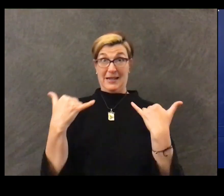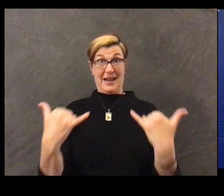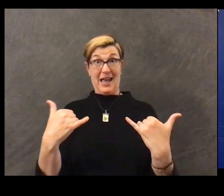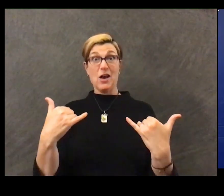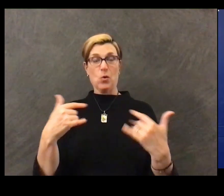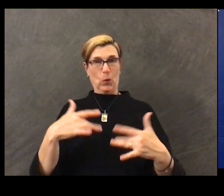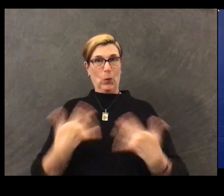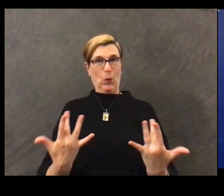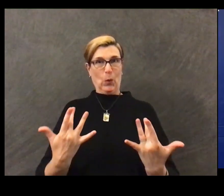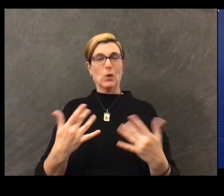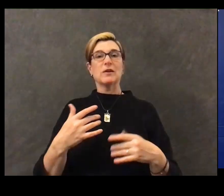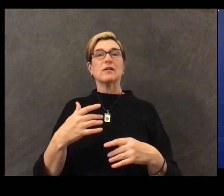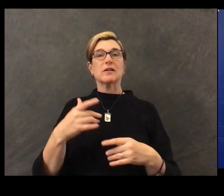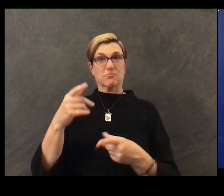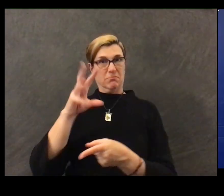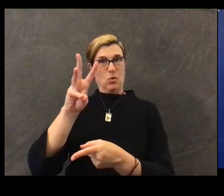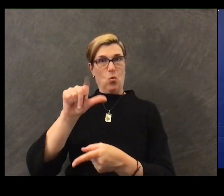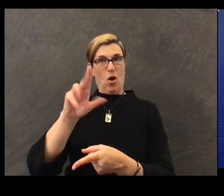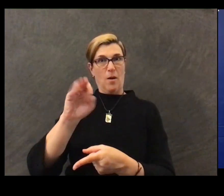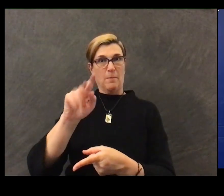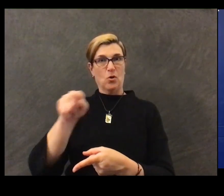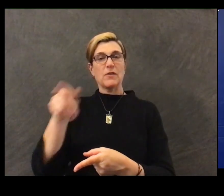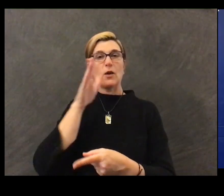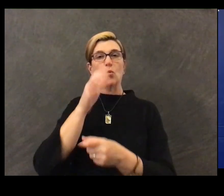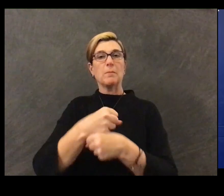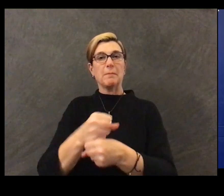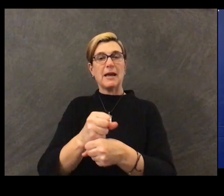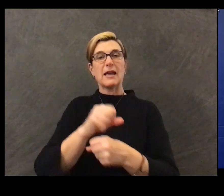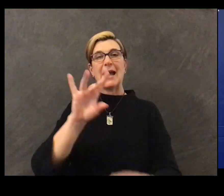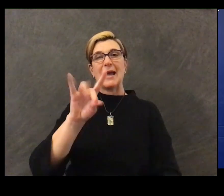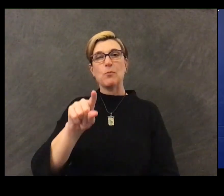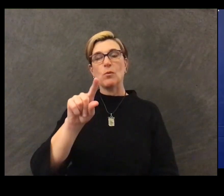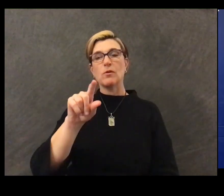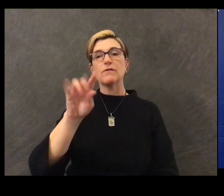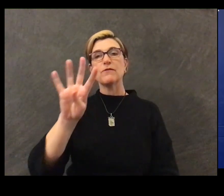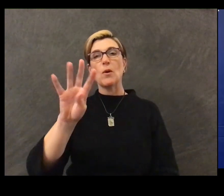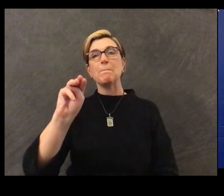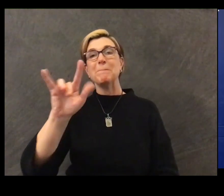taskforce at Walmart is producing 8.4 million gowns and they will be delivered